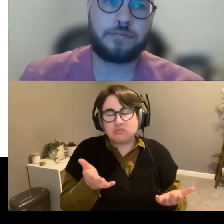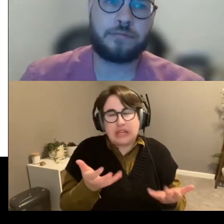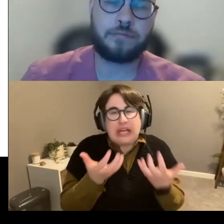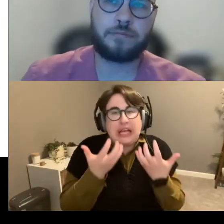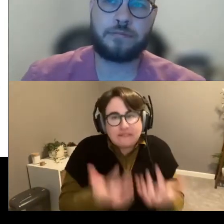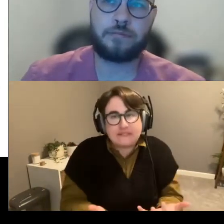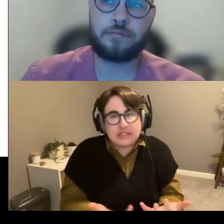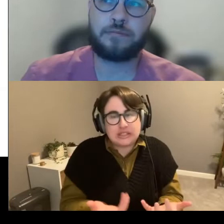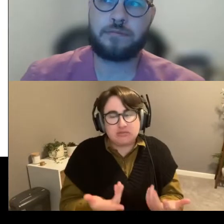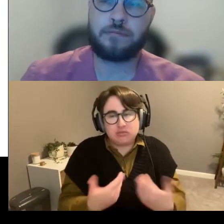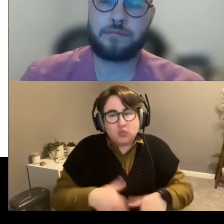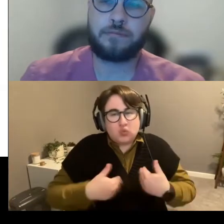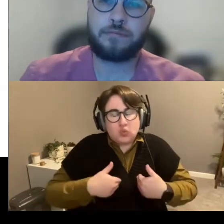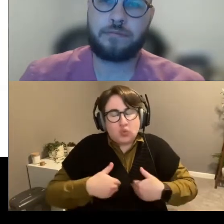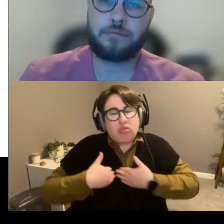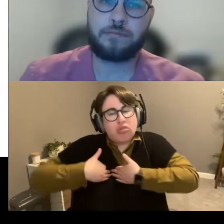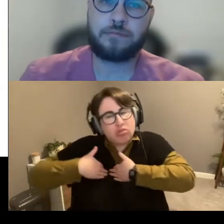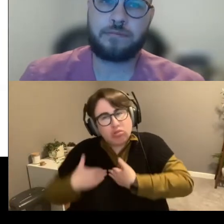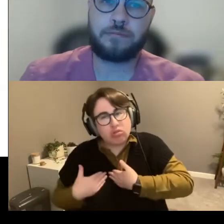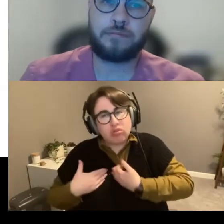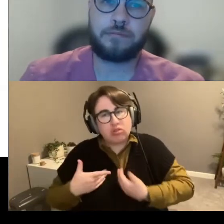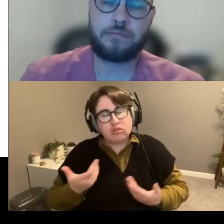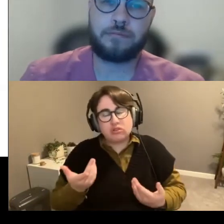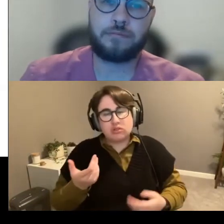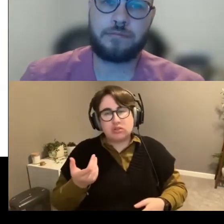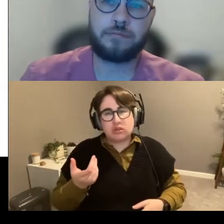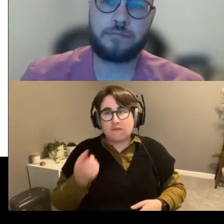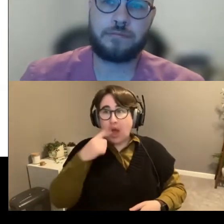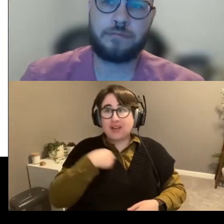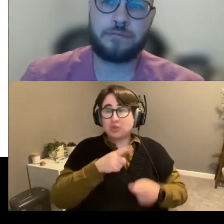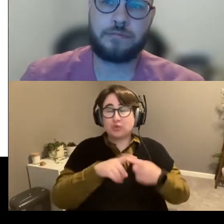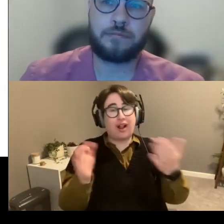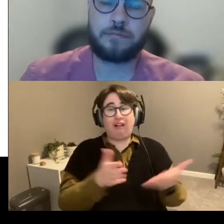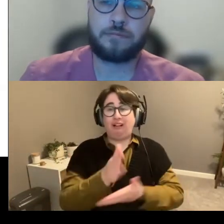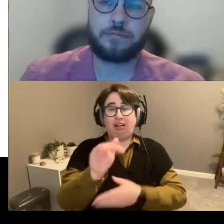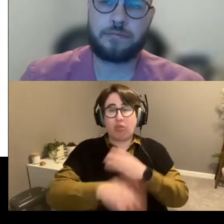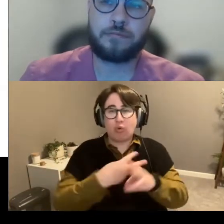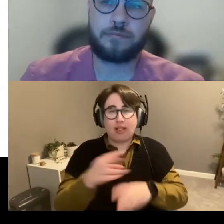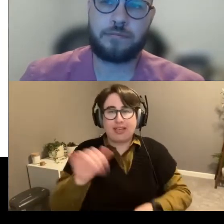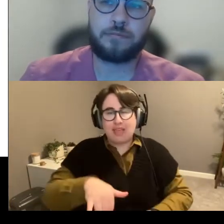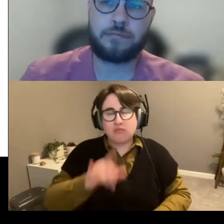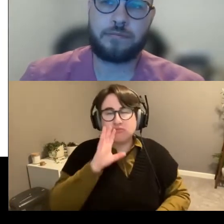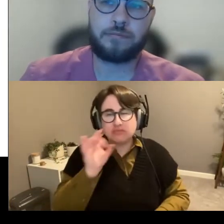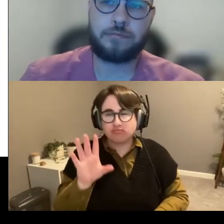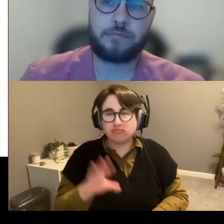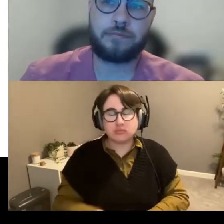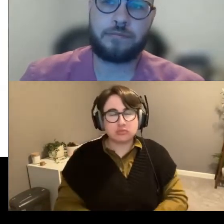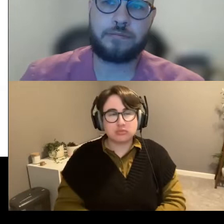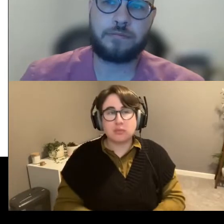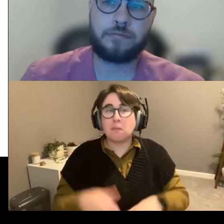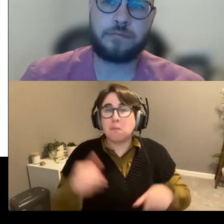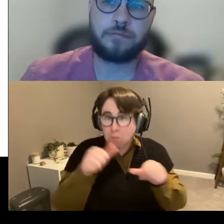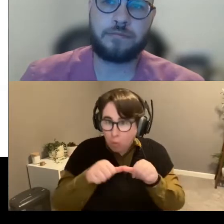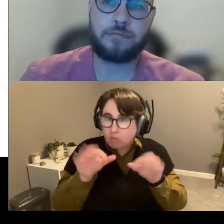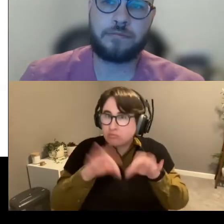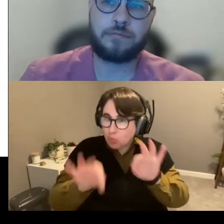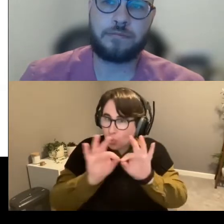to be navigating the world like this. So it's just really important to keep those things in mind,